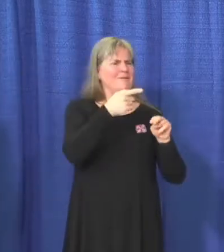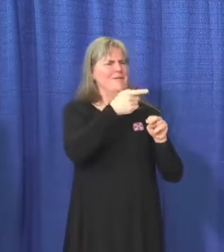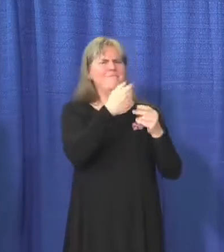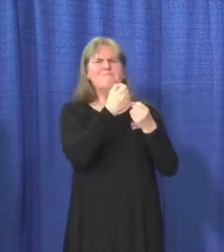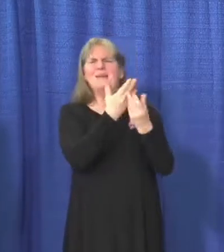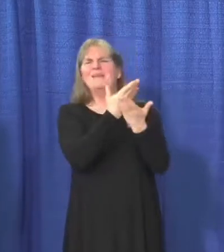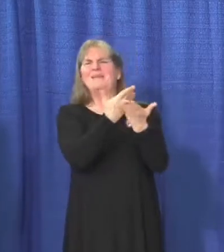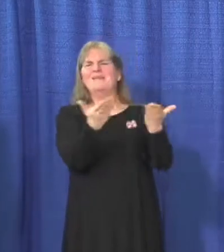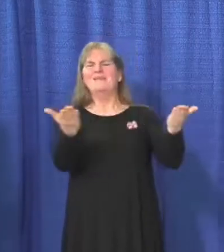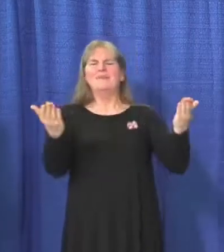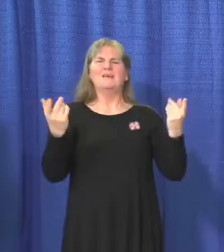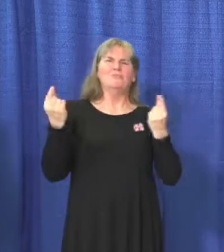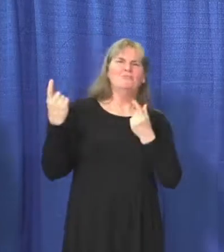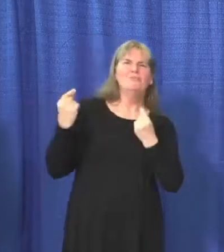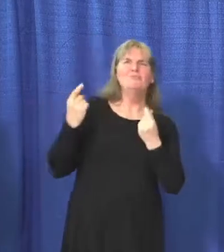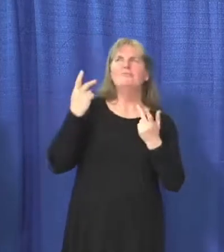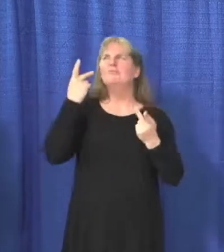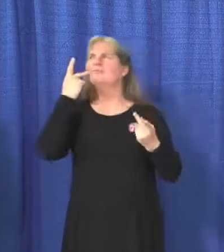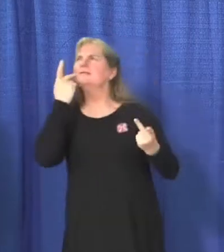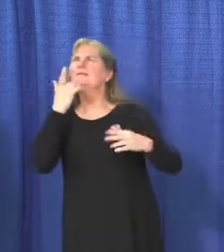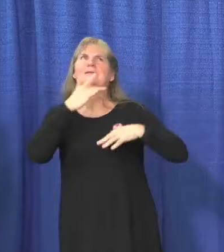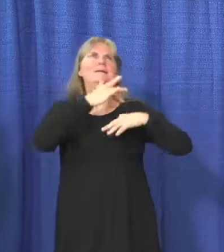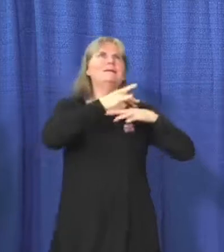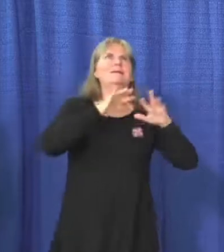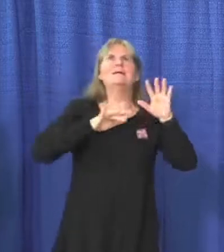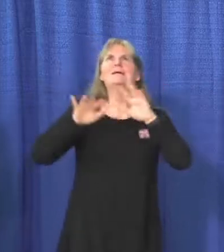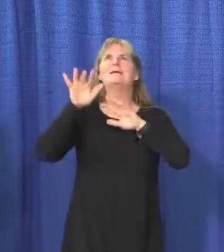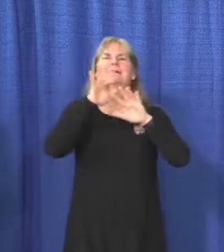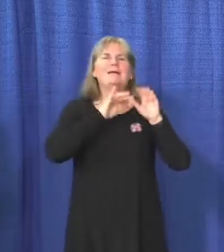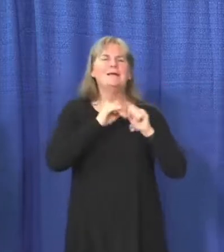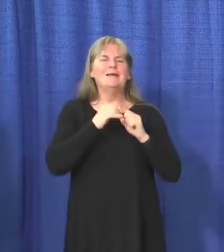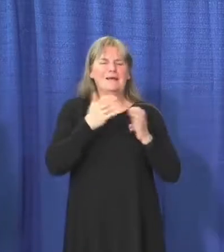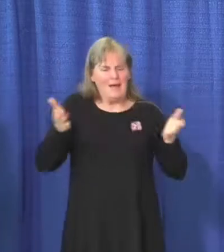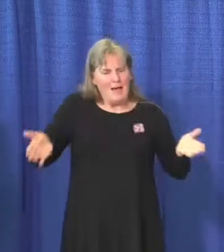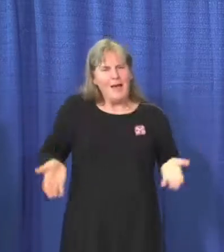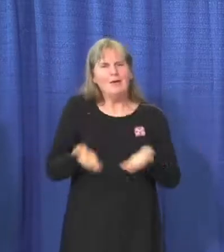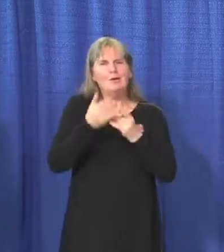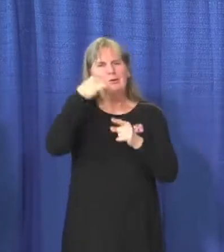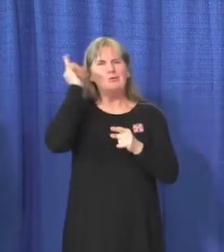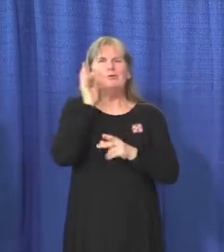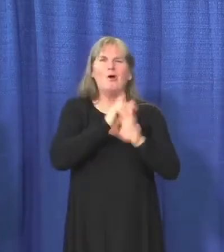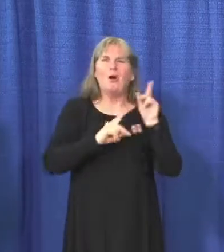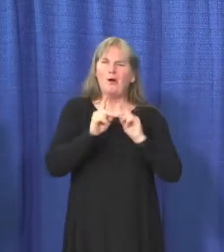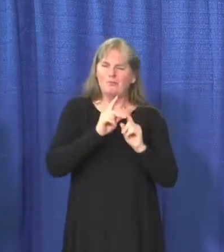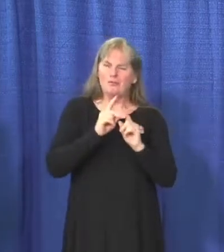and encourage you Connors to rediscover their own backyard and the incredible experiences